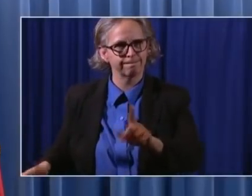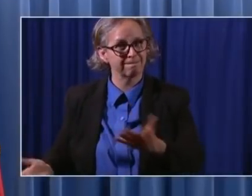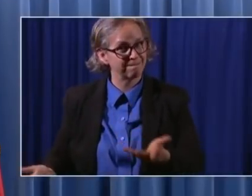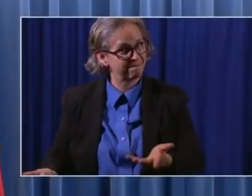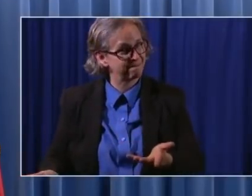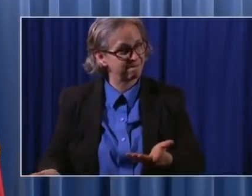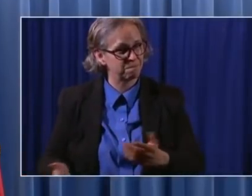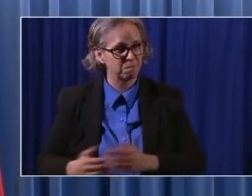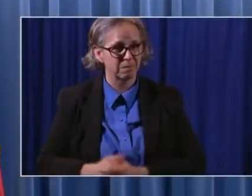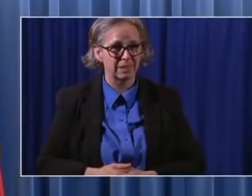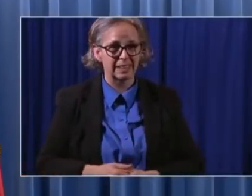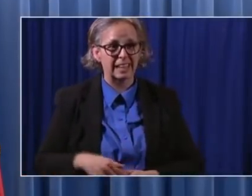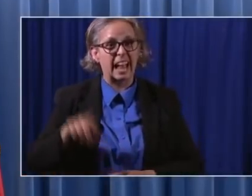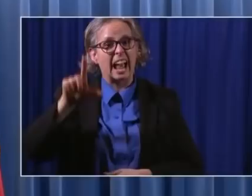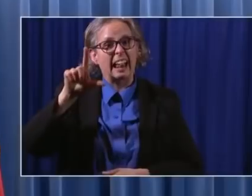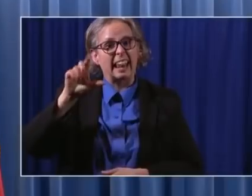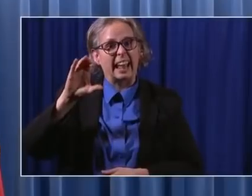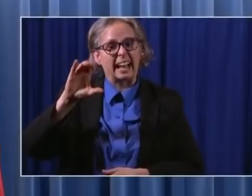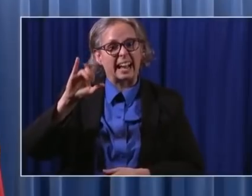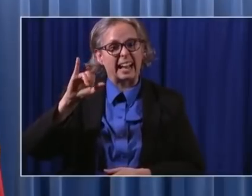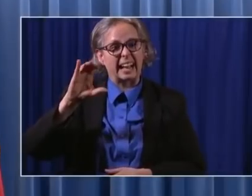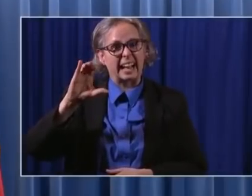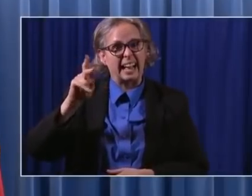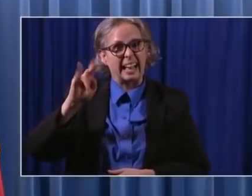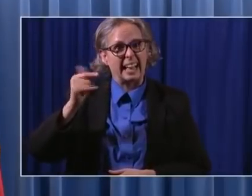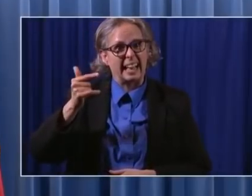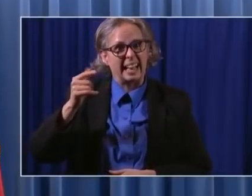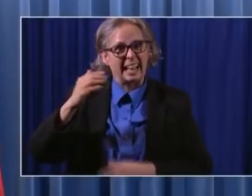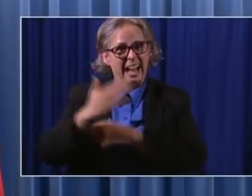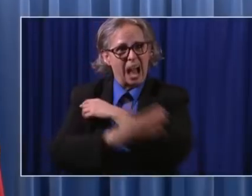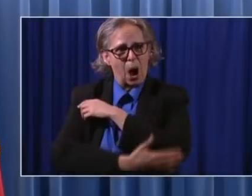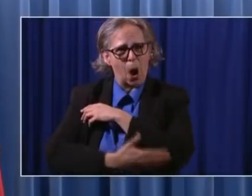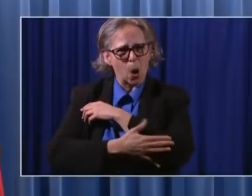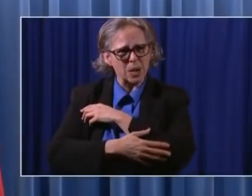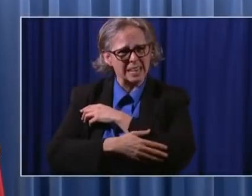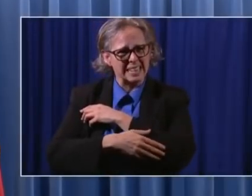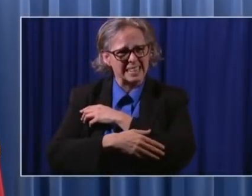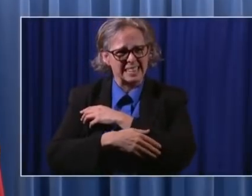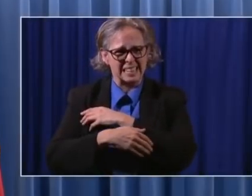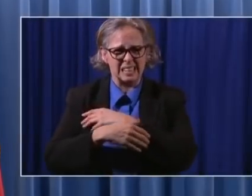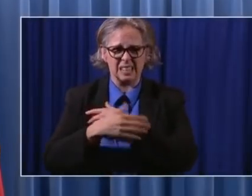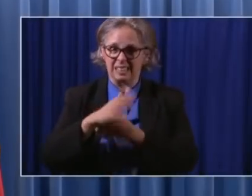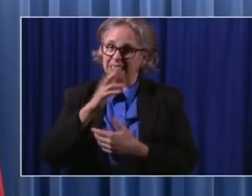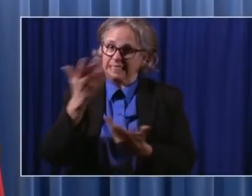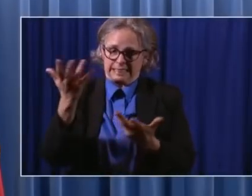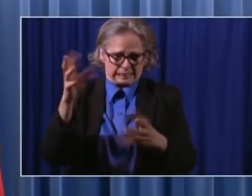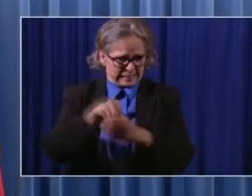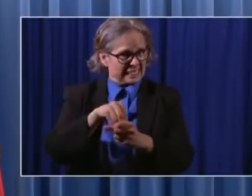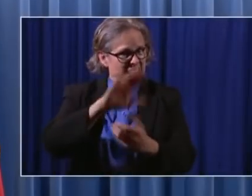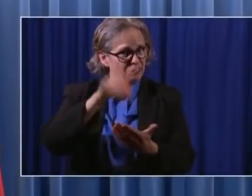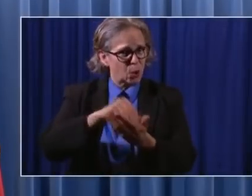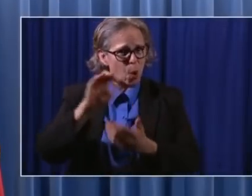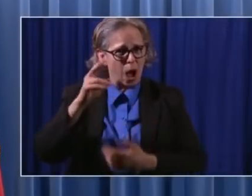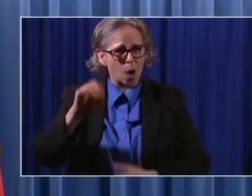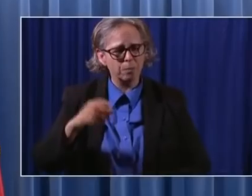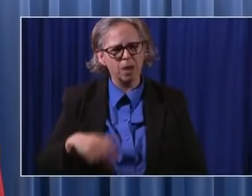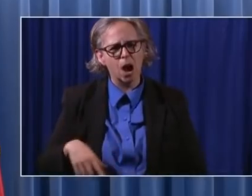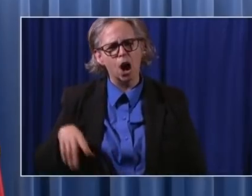THEY THINK WHILE IN FLORIDA. COMING BACK FROM FLORIDA. ALSO IN CENTRAL OHIO, LINCOLN COUNTY.